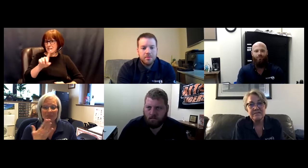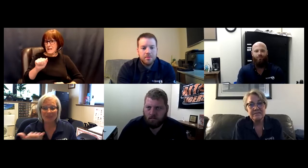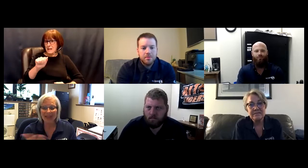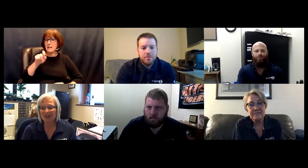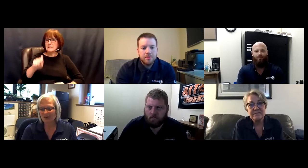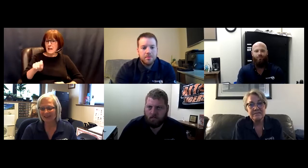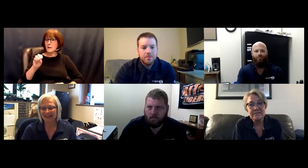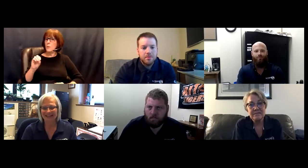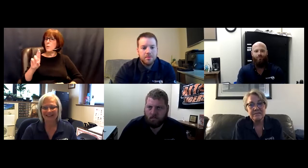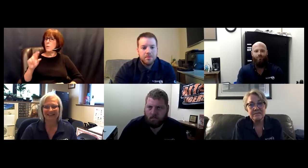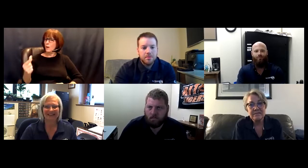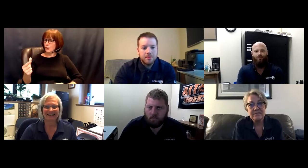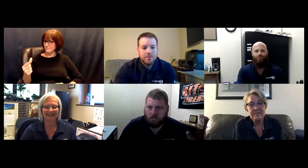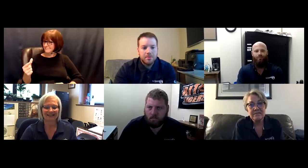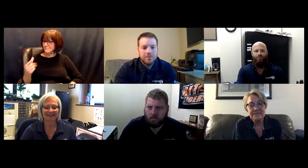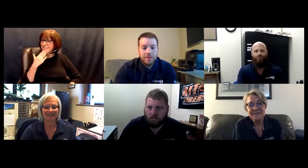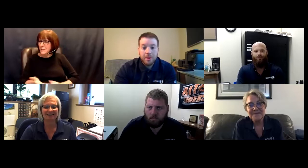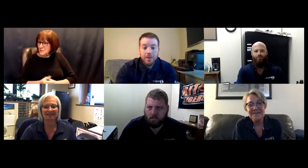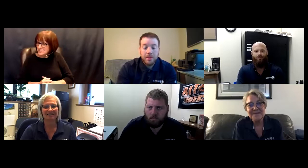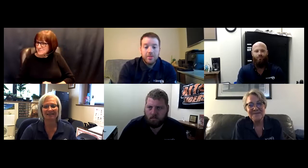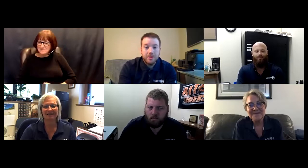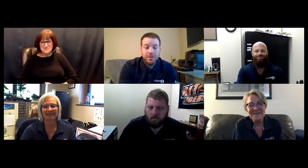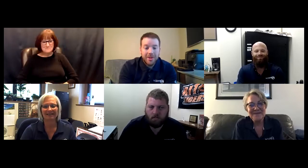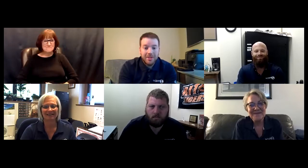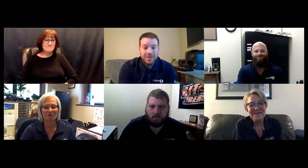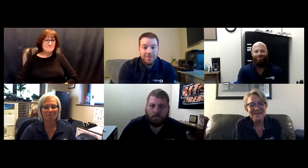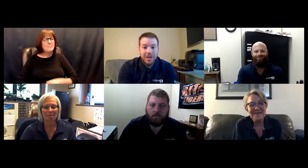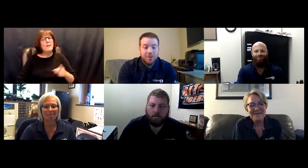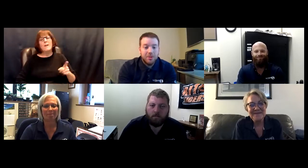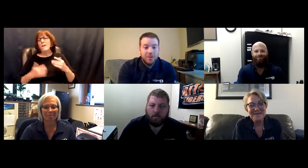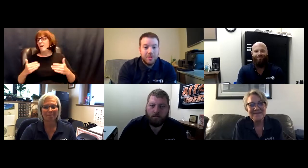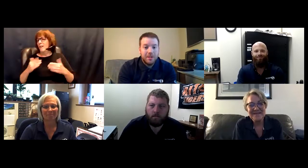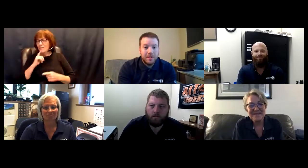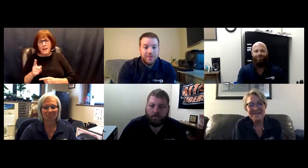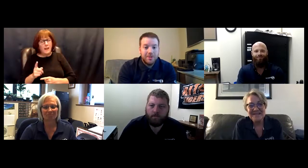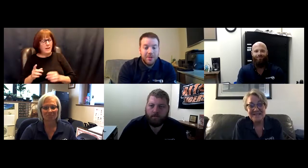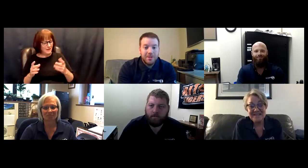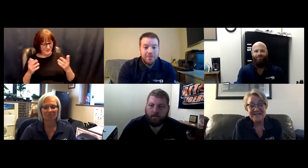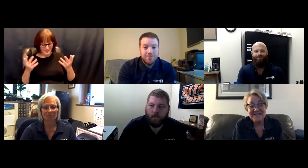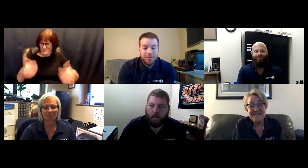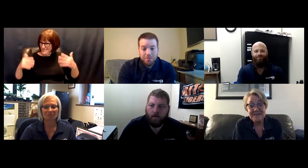Thank you it is really crazy some of the opportunities that are given to us